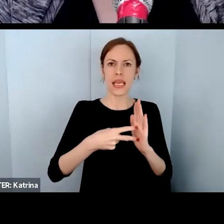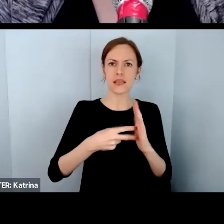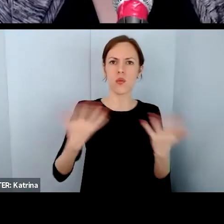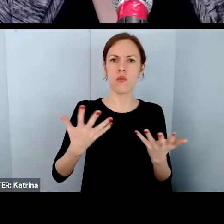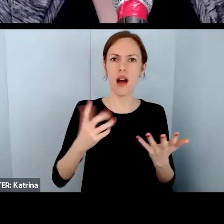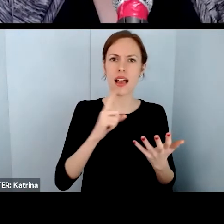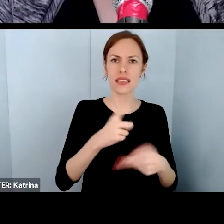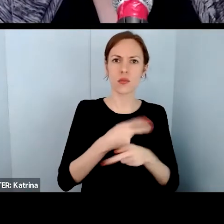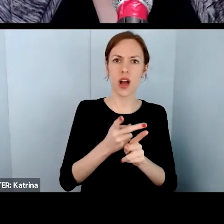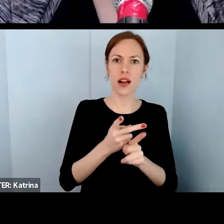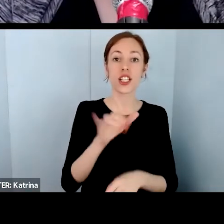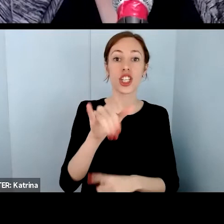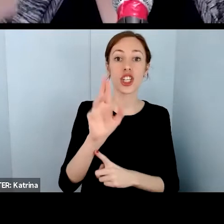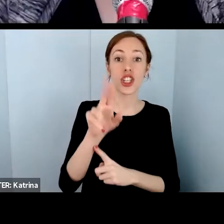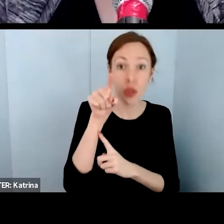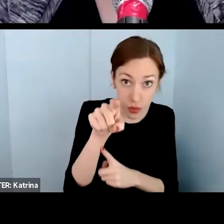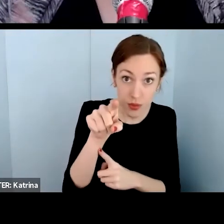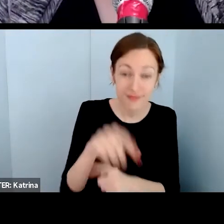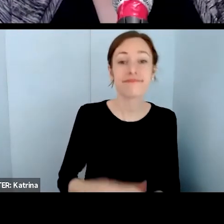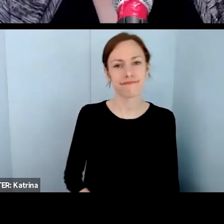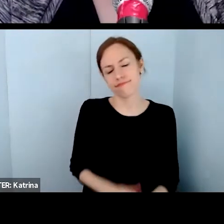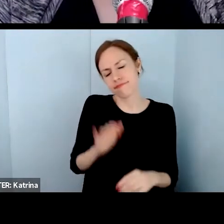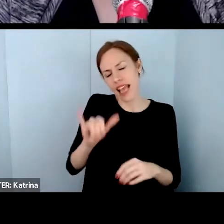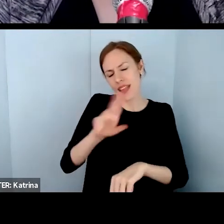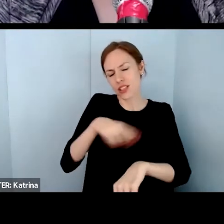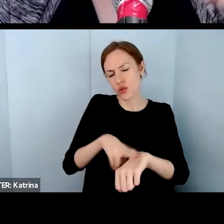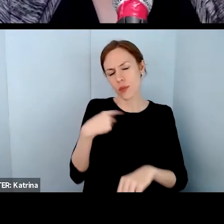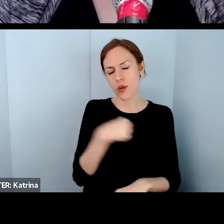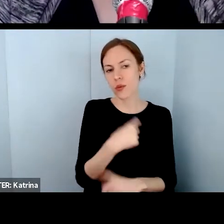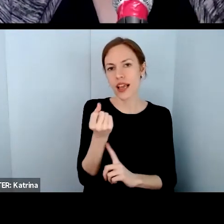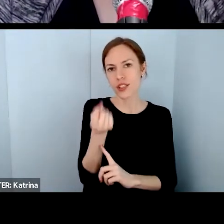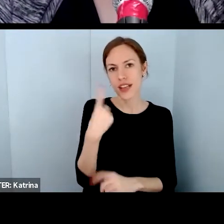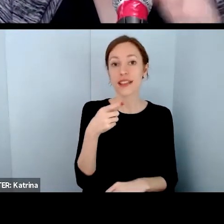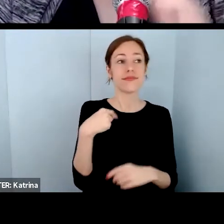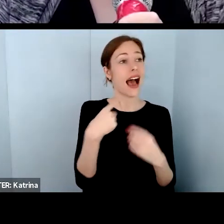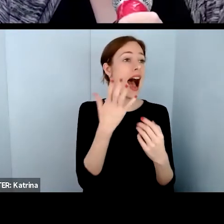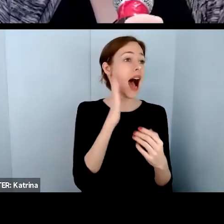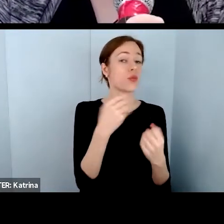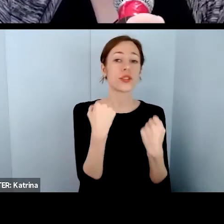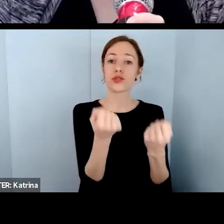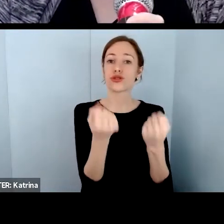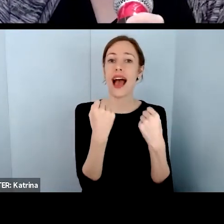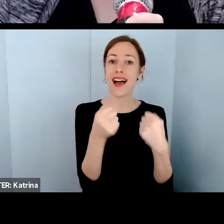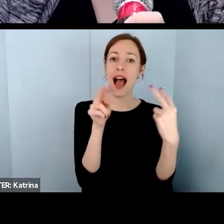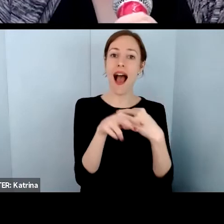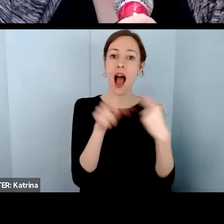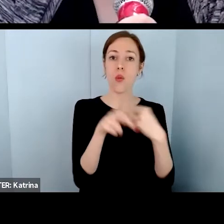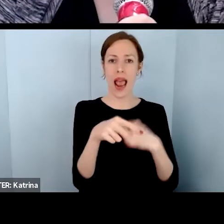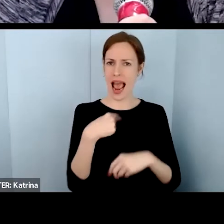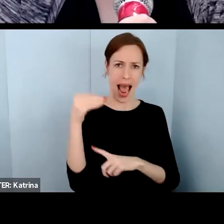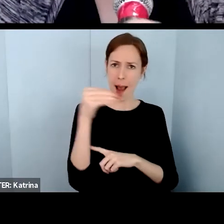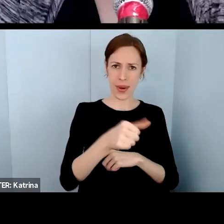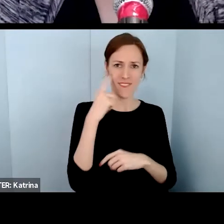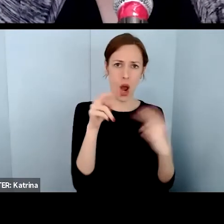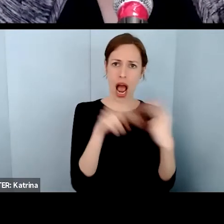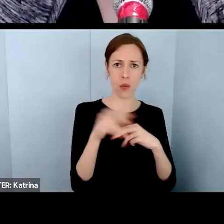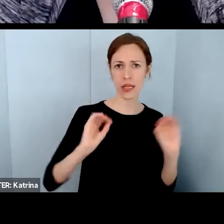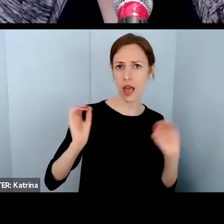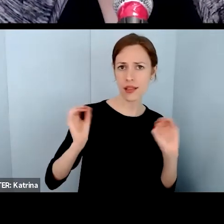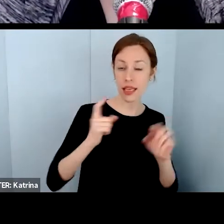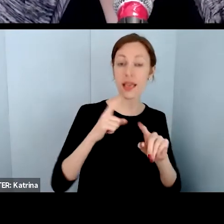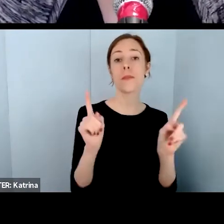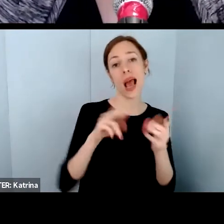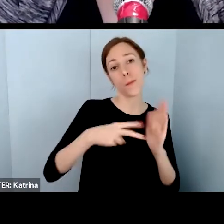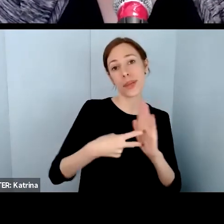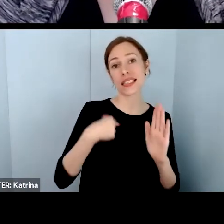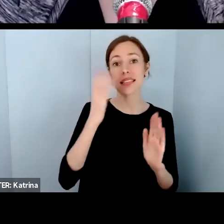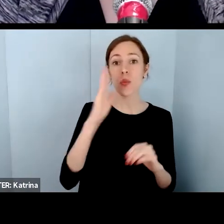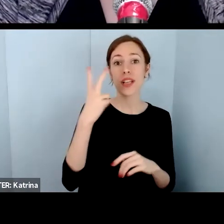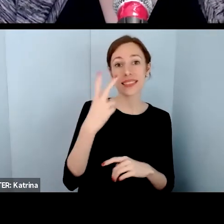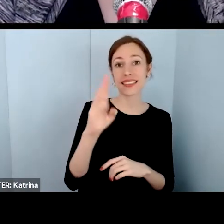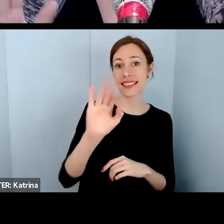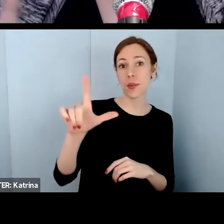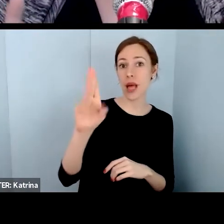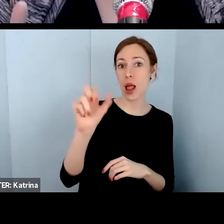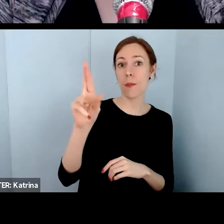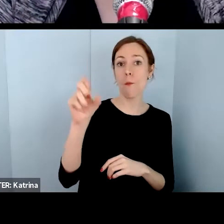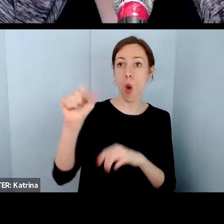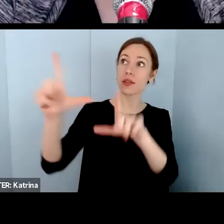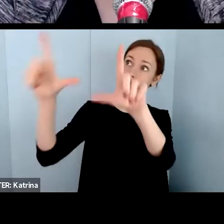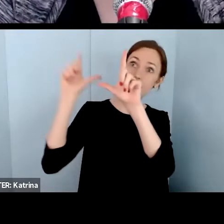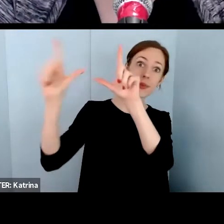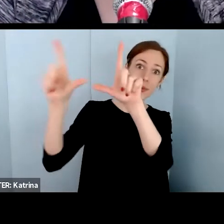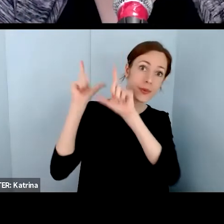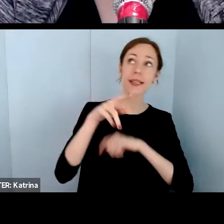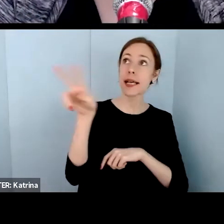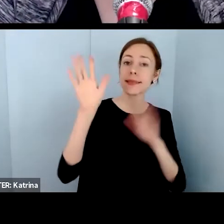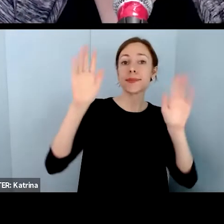You want me to drive down the highway I'm going to see a few billboards, you know like sometimes that's the thing that needs to happen. It's not necessarily the worst thing in the world.